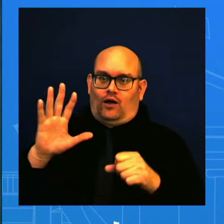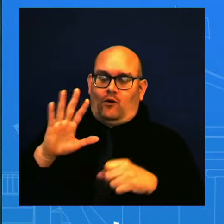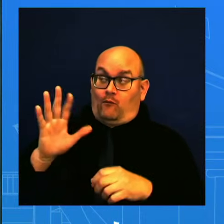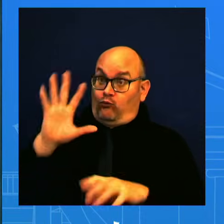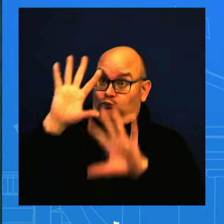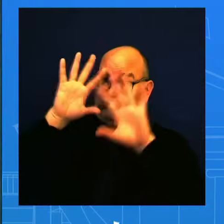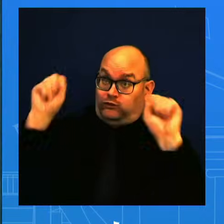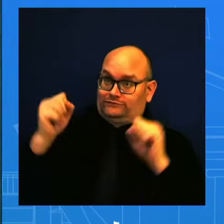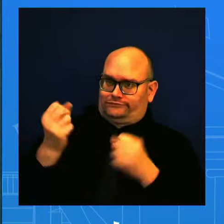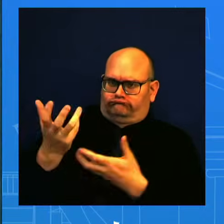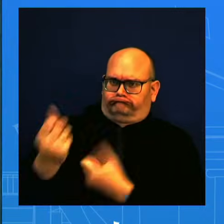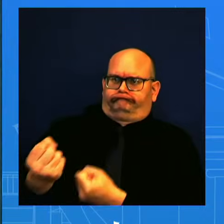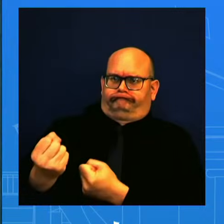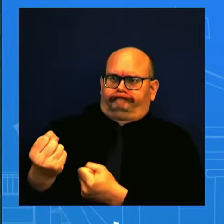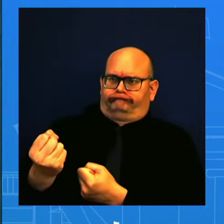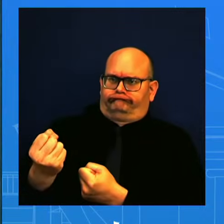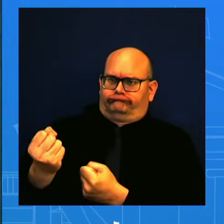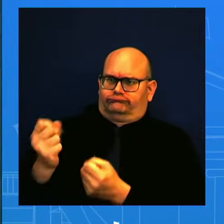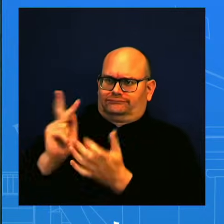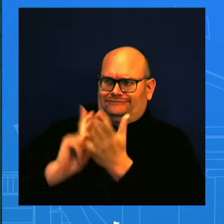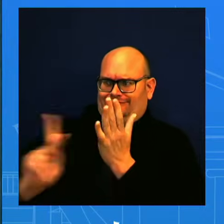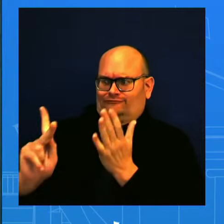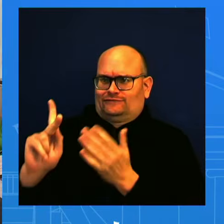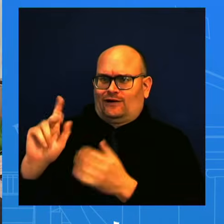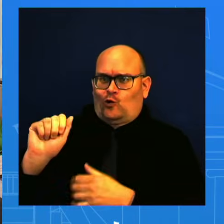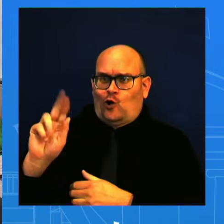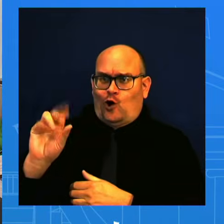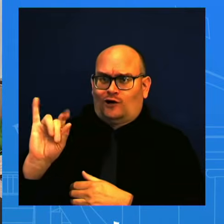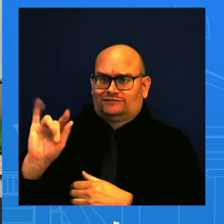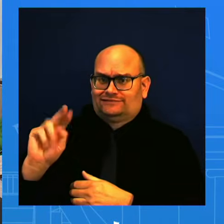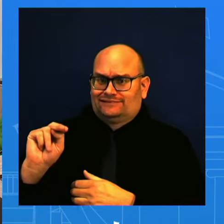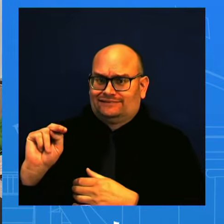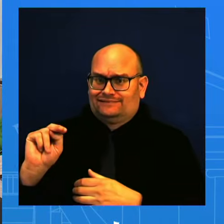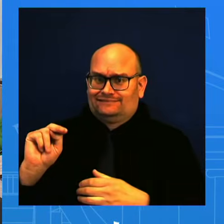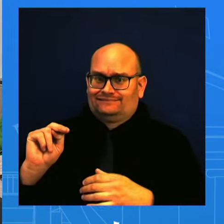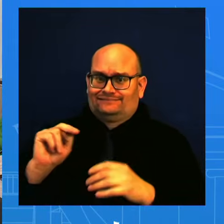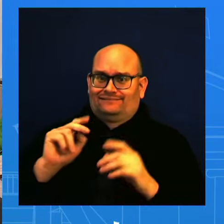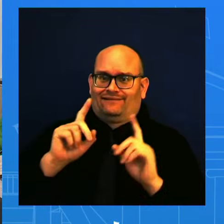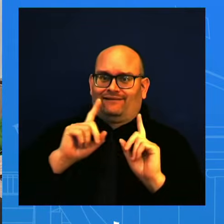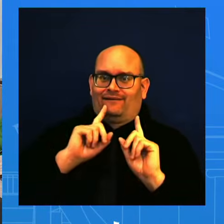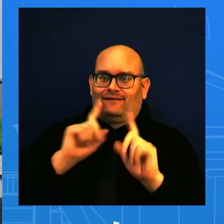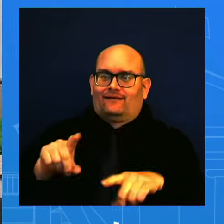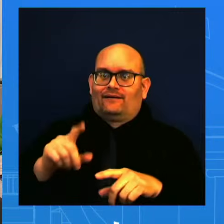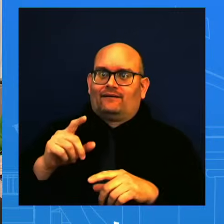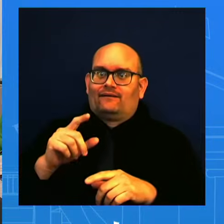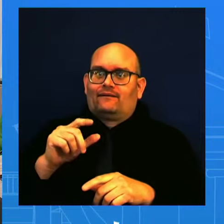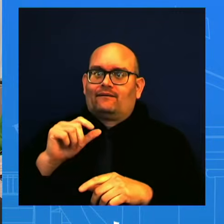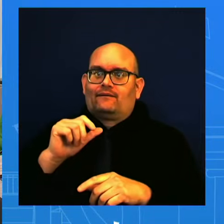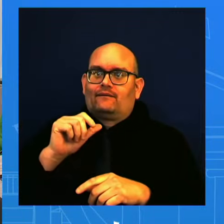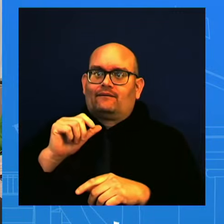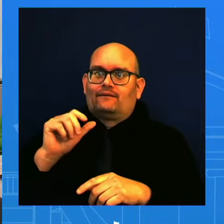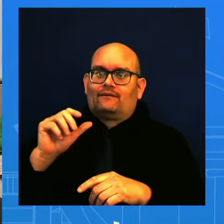You have -- the U.S. Army Corps of Engineers continues to make -- to make significant progress. The president made clear when he visited Maui